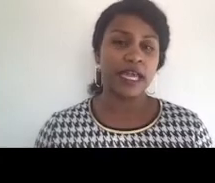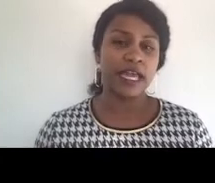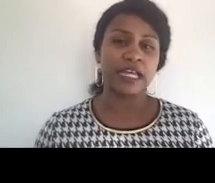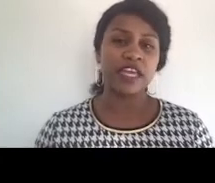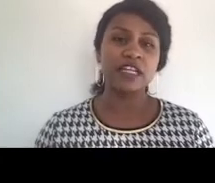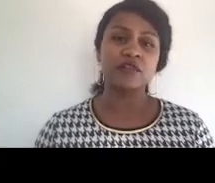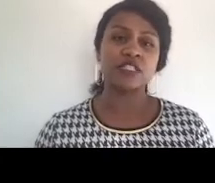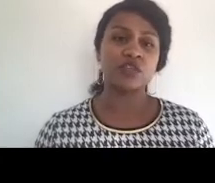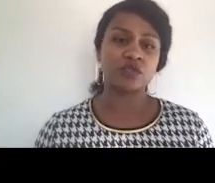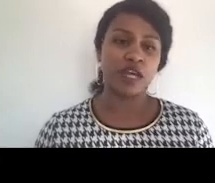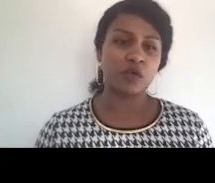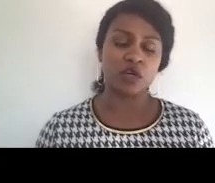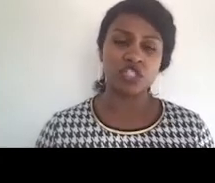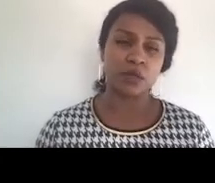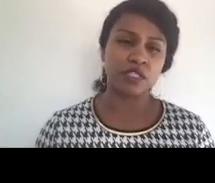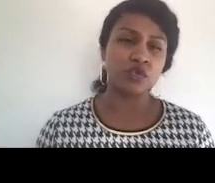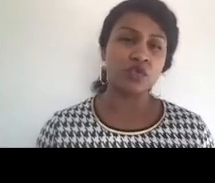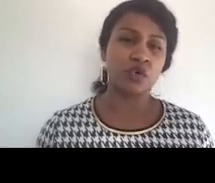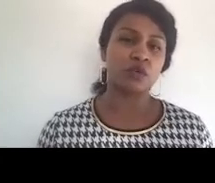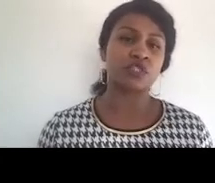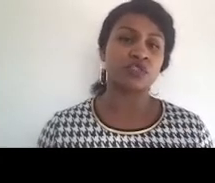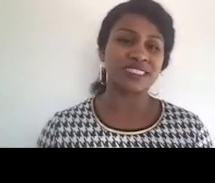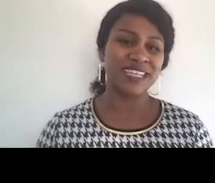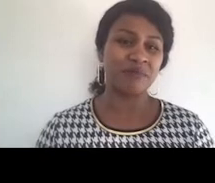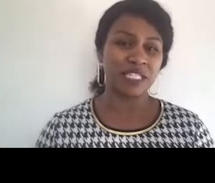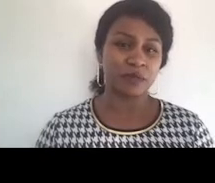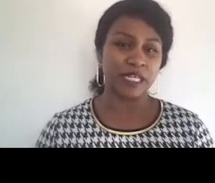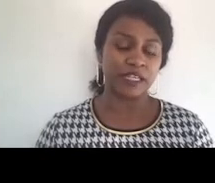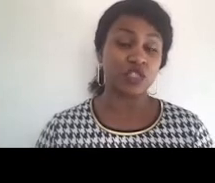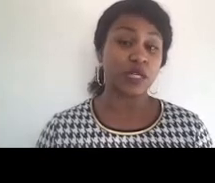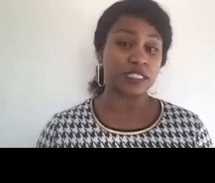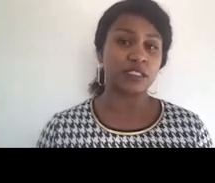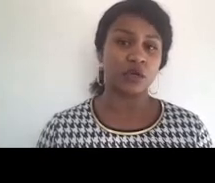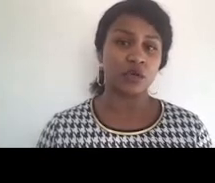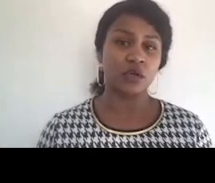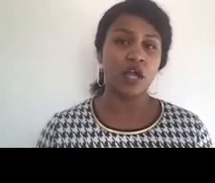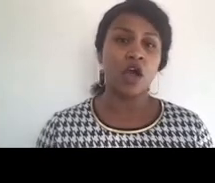And at the end of the scriptwriting workshop, the two cohorts produce a 10 minute-play, 20 in total,